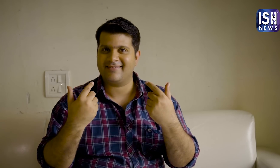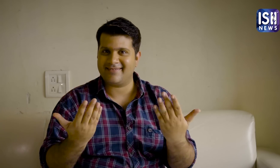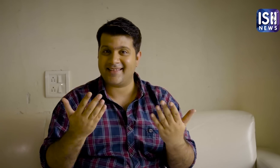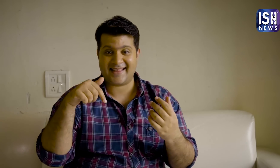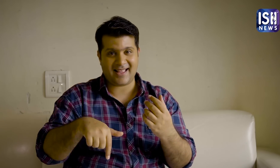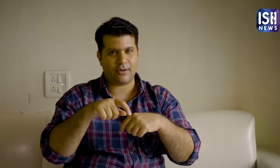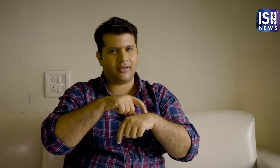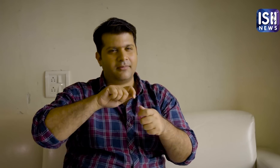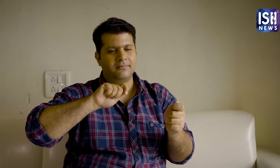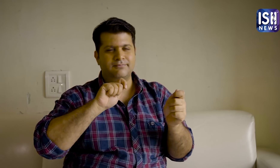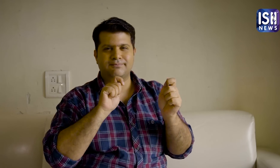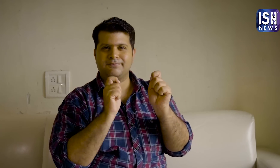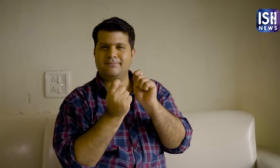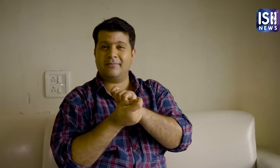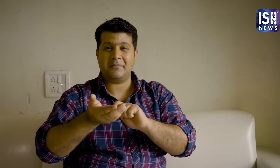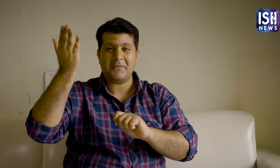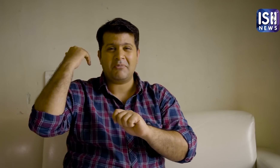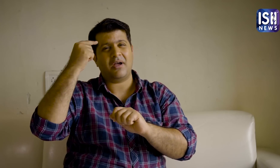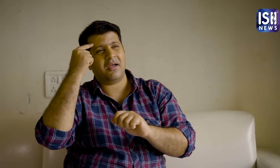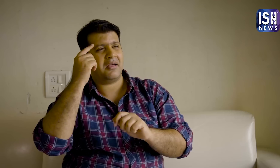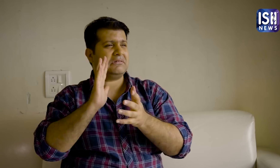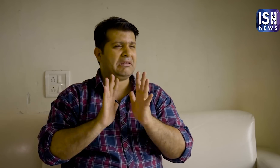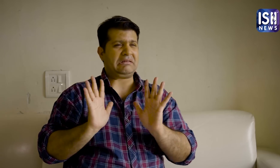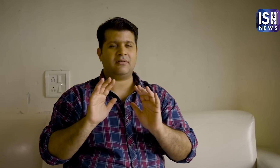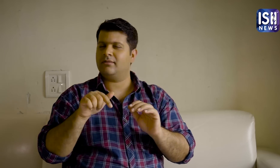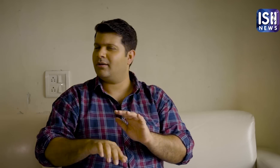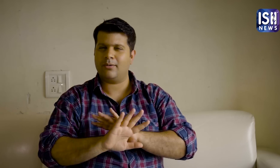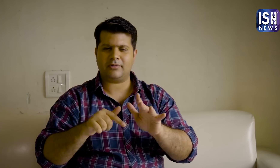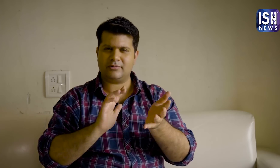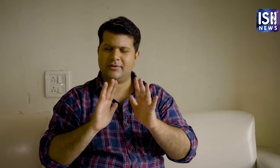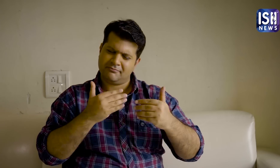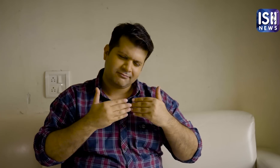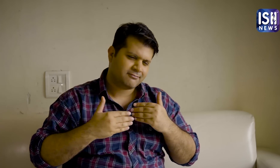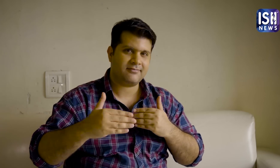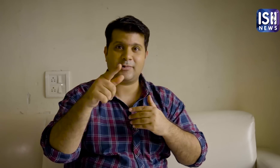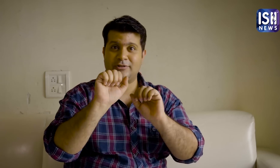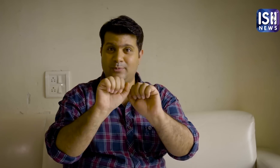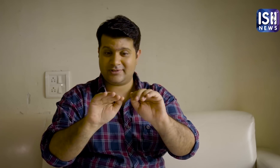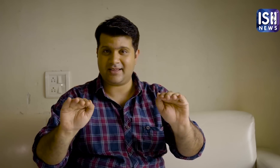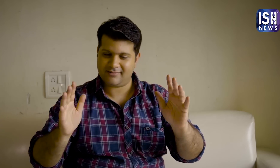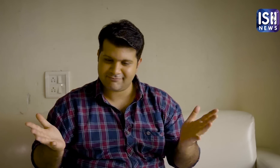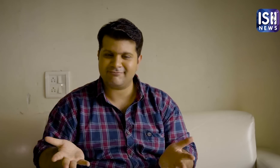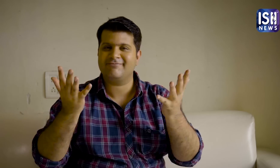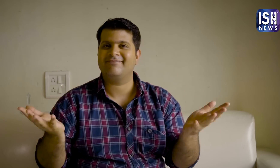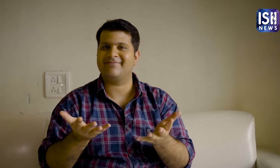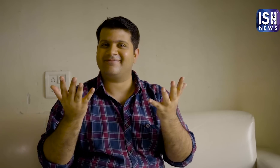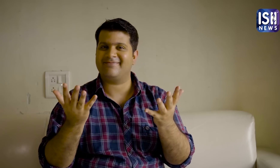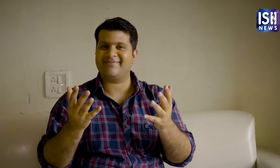Now, times have changed. Before people were against Sign Language. Not anymore. So keep signing and encourage your Deaf or hearing kids too!